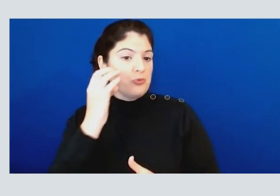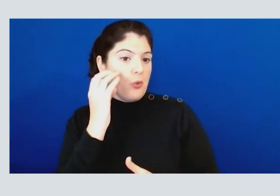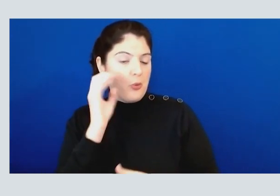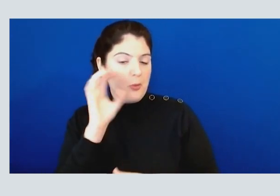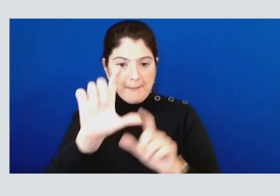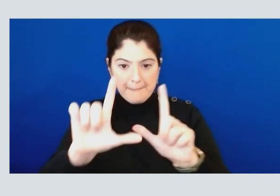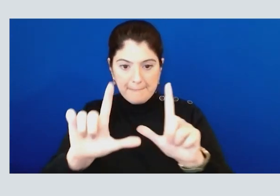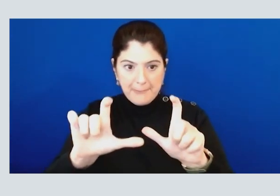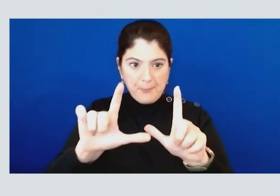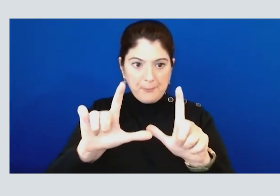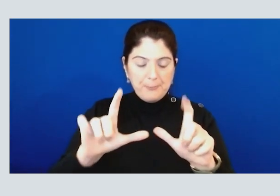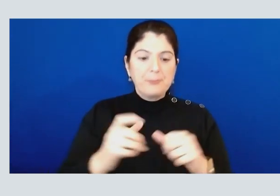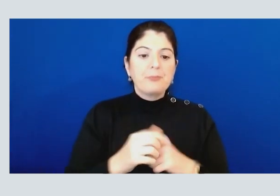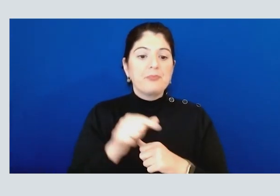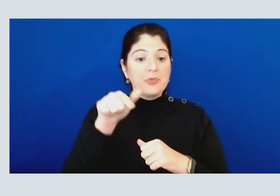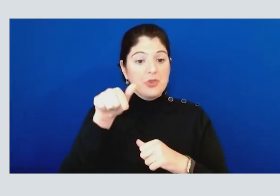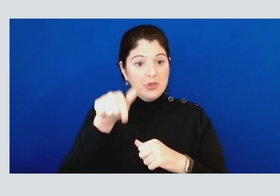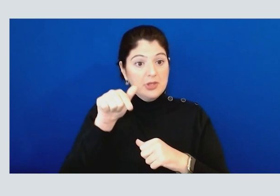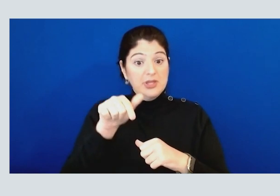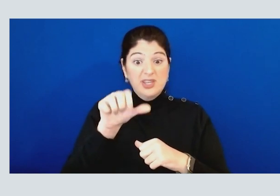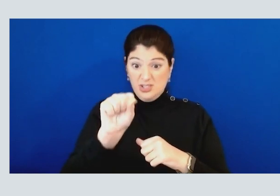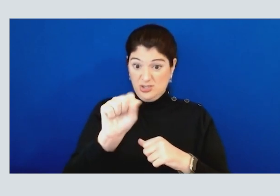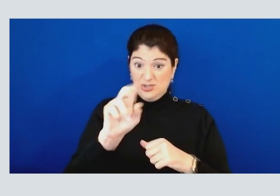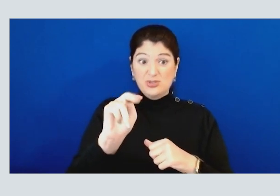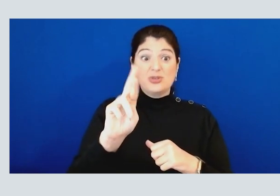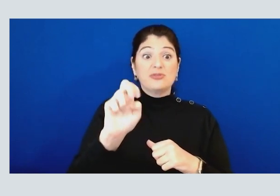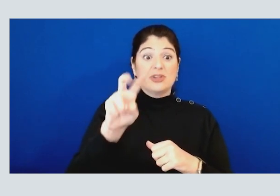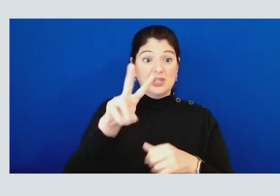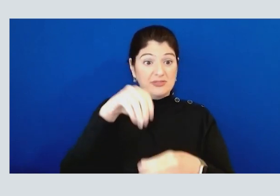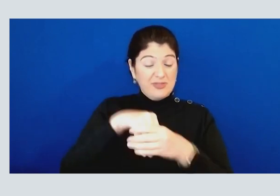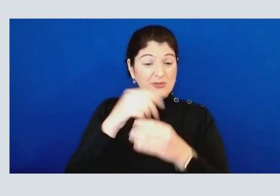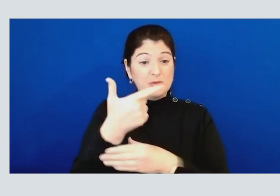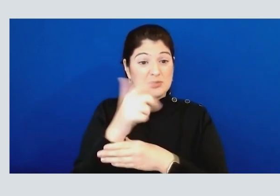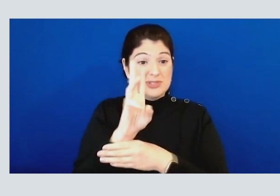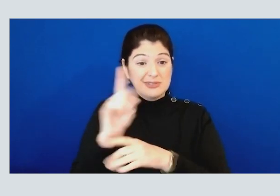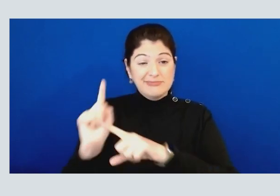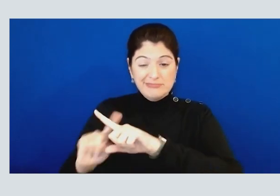This survey is available only 26 languages and please feel free to share this link